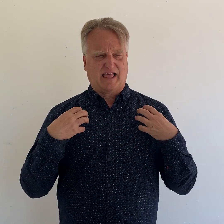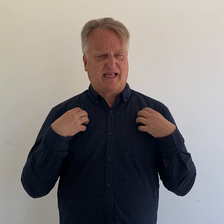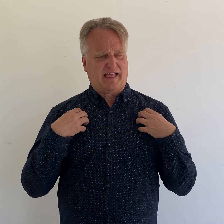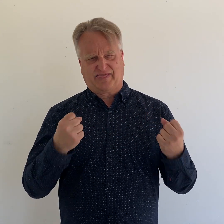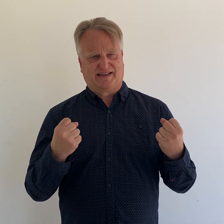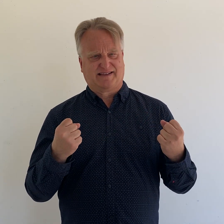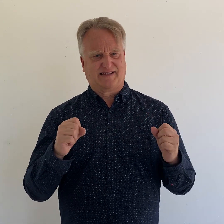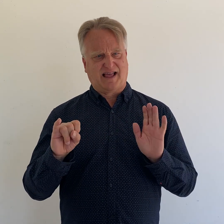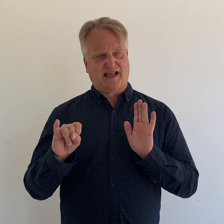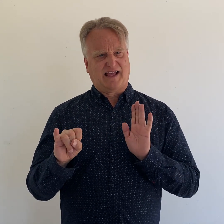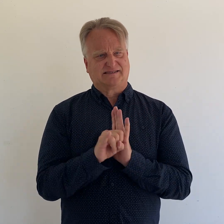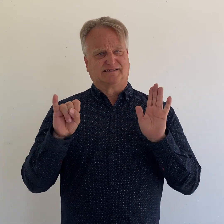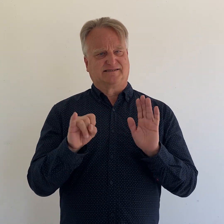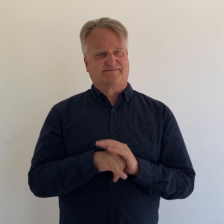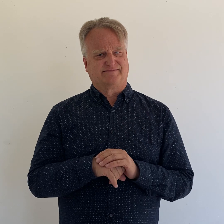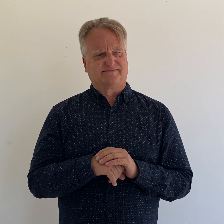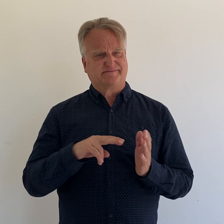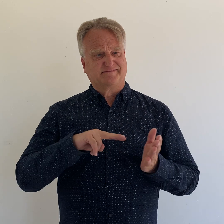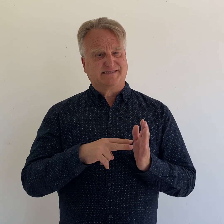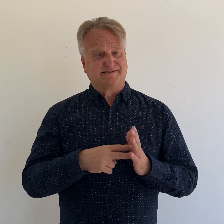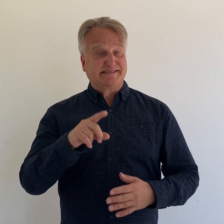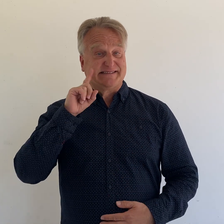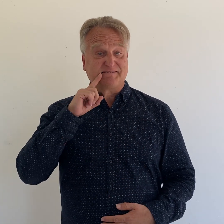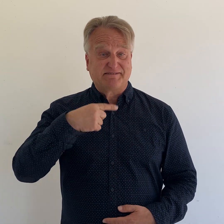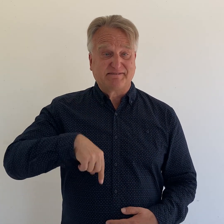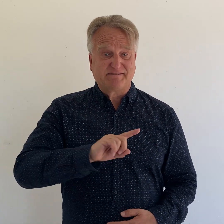Achieving a healthy, positive identity is also an important core value.